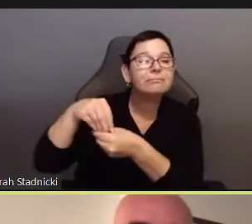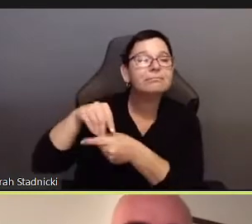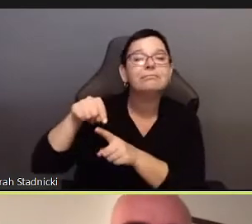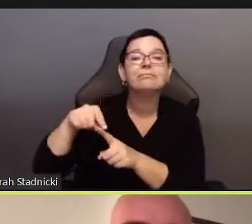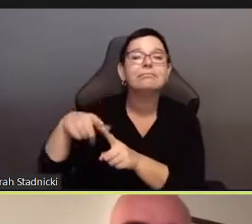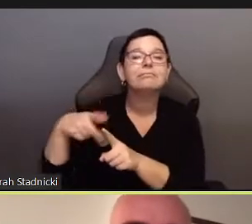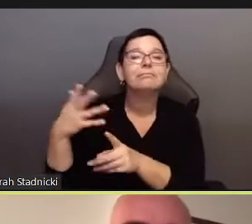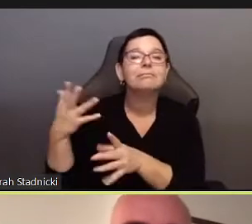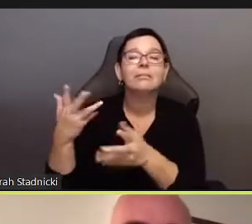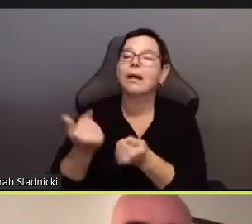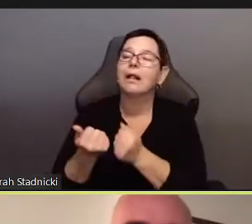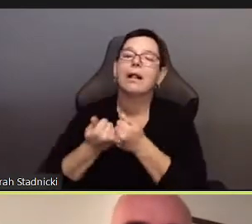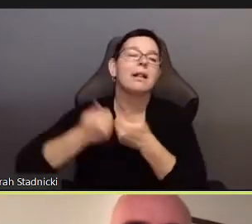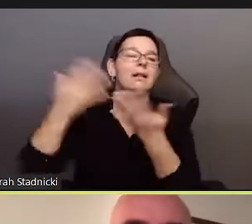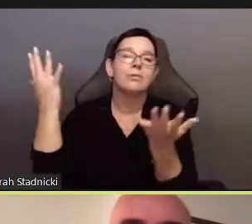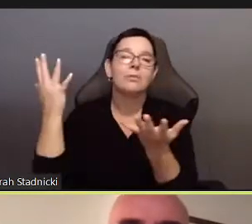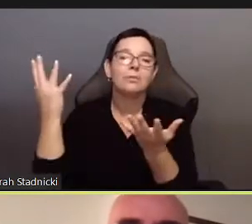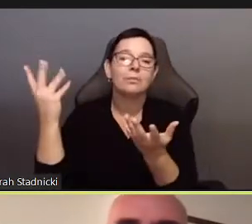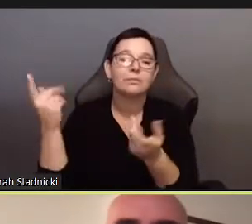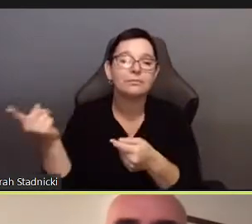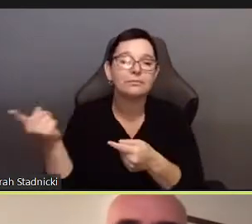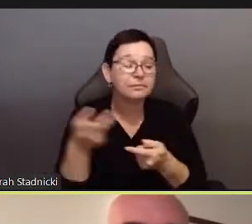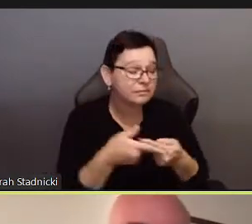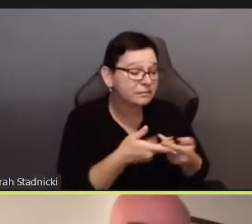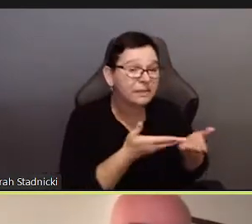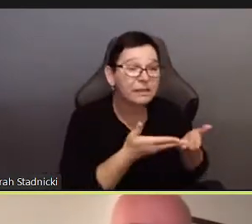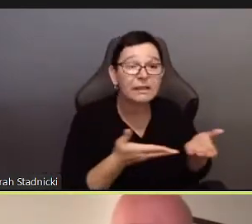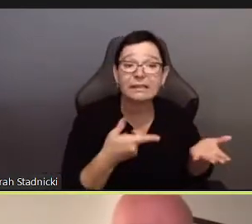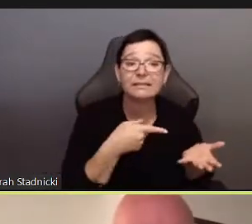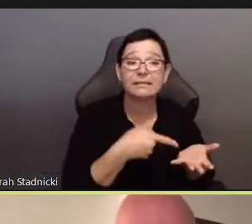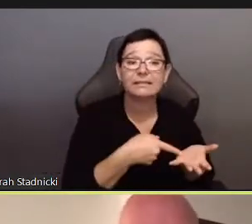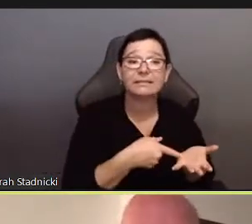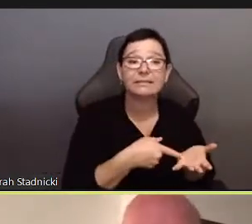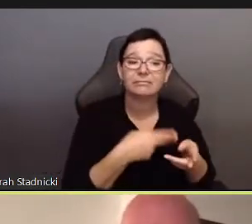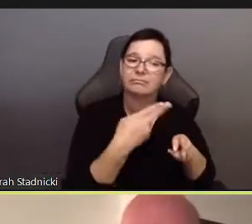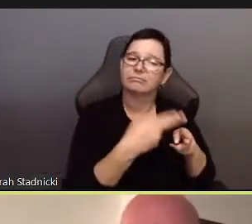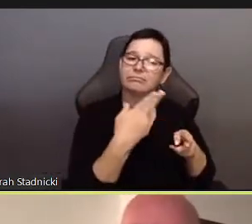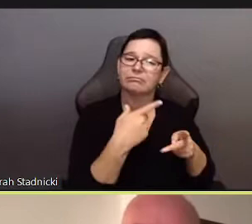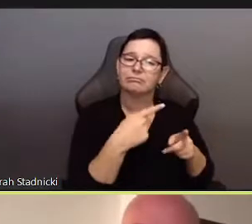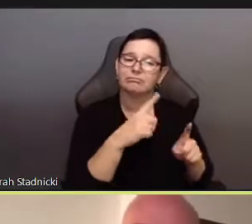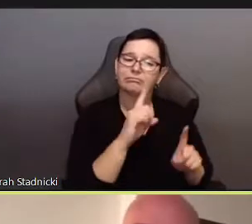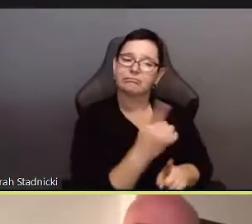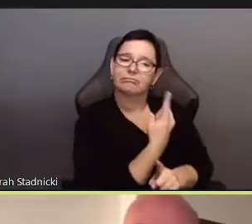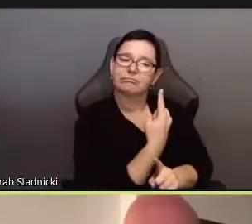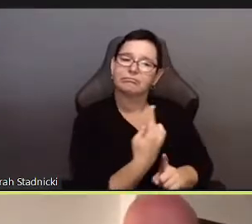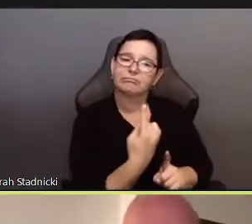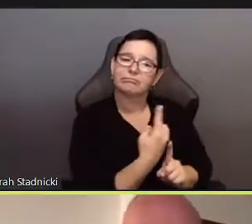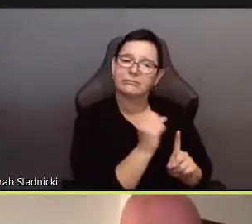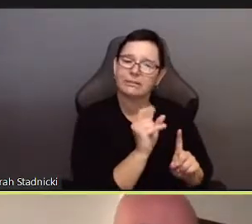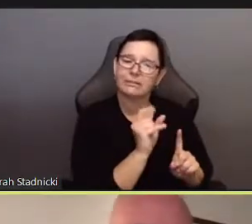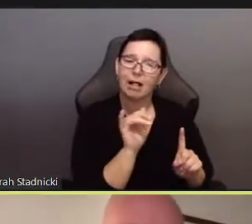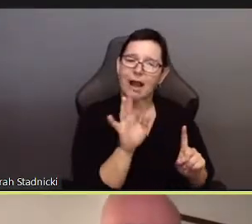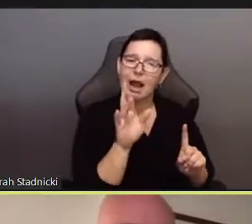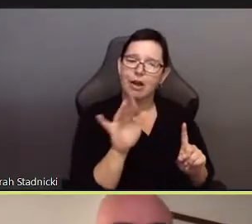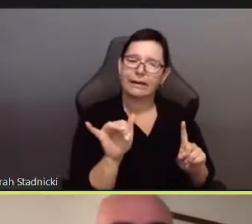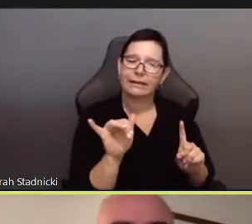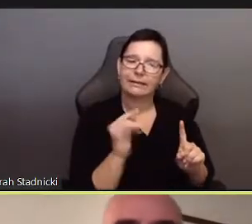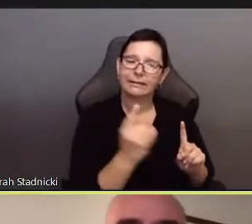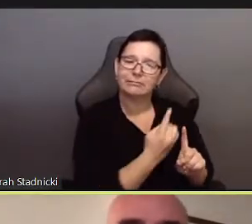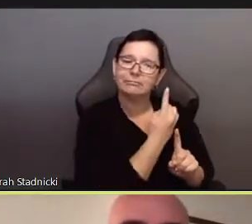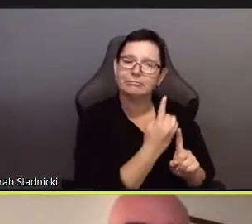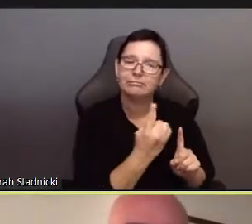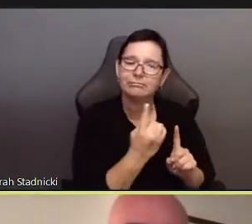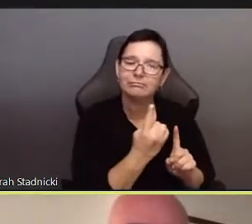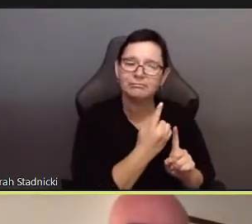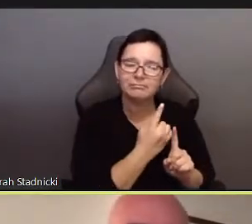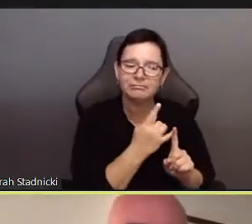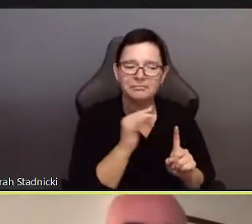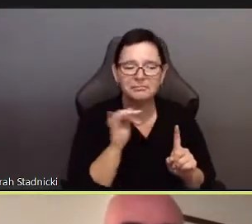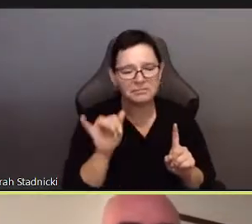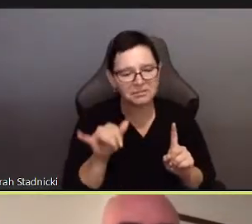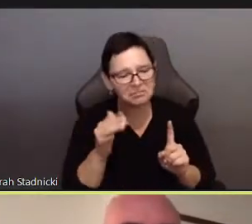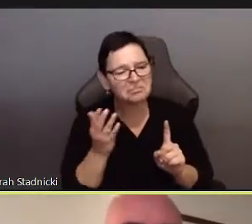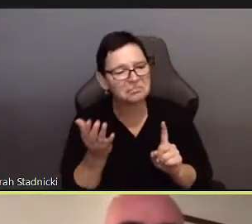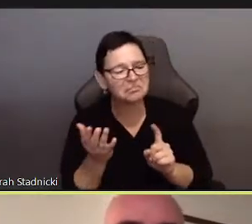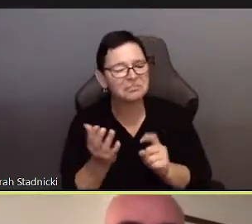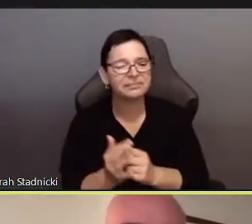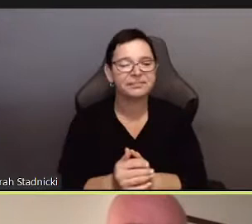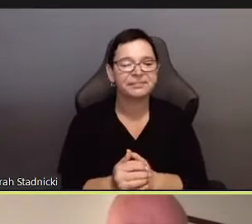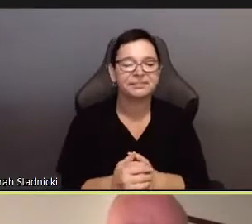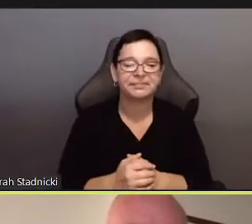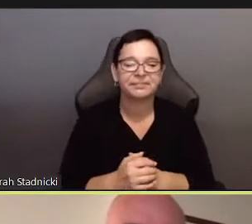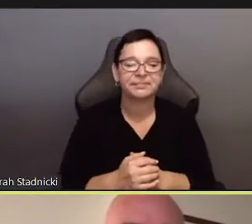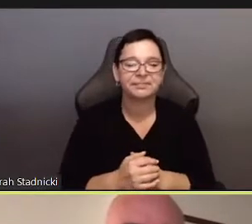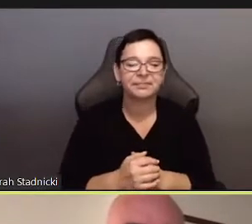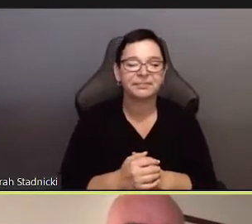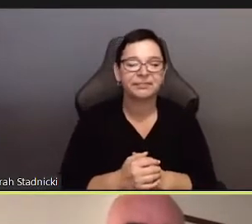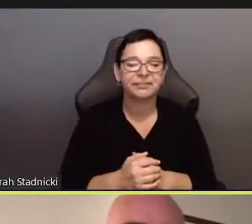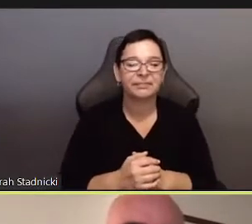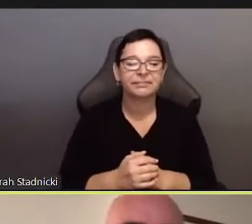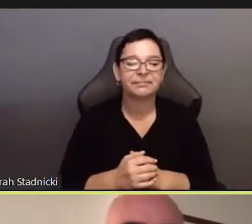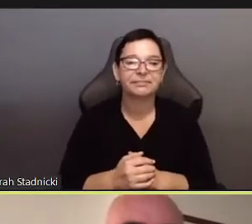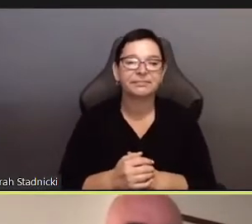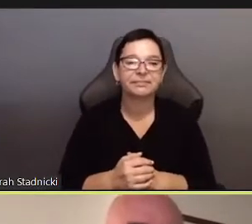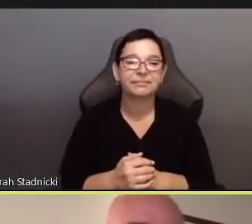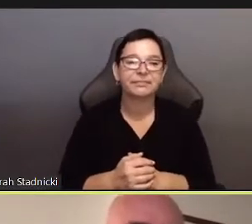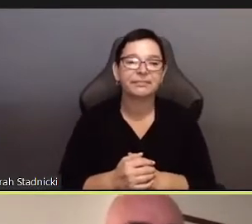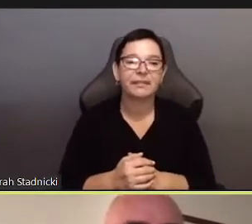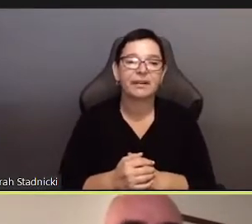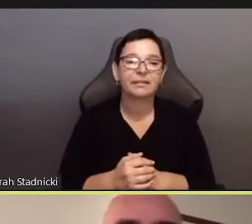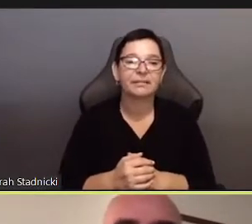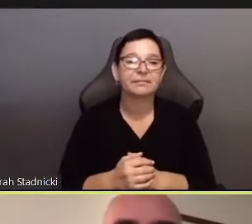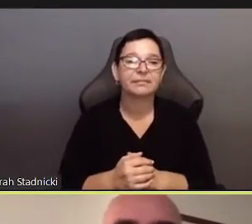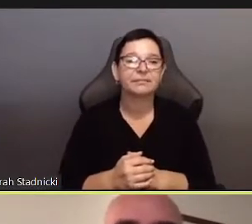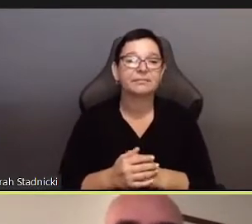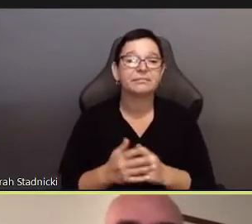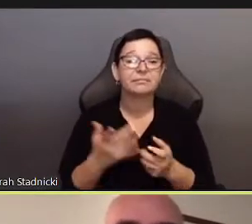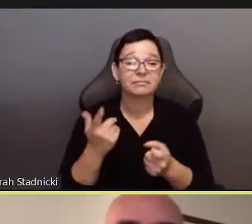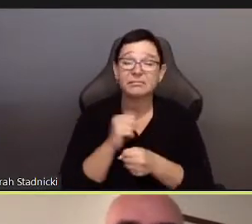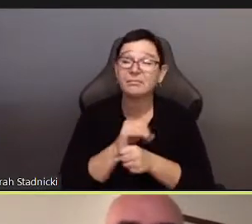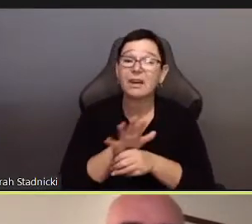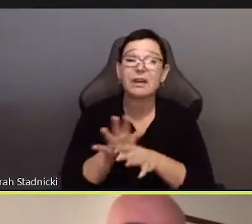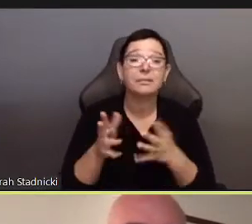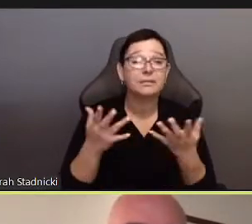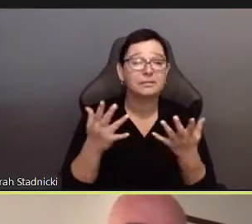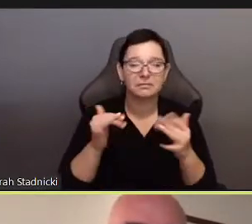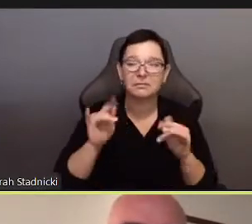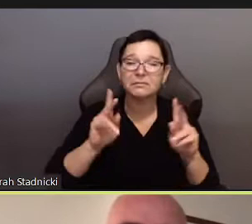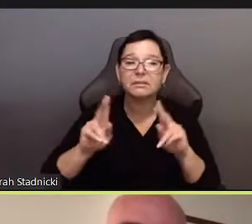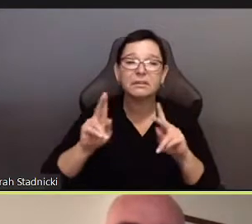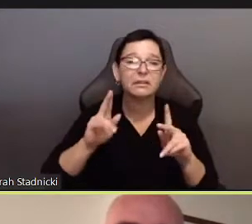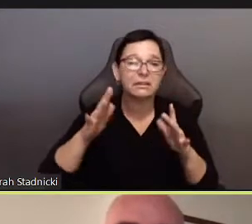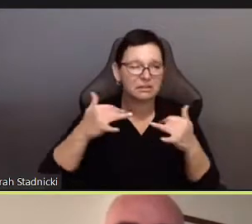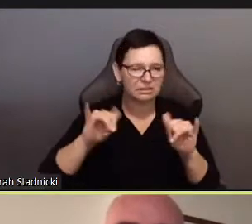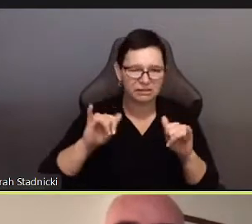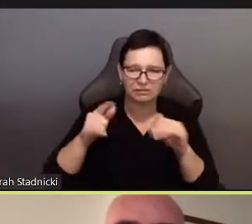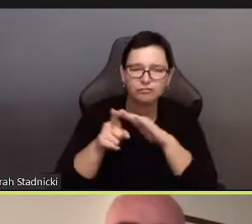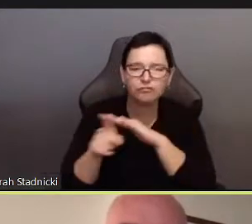In turn tempts me to repose the respective titles onto the other series of images.